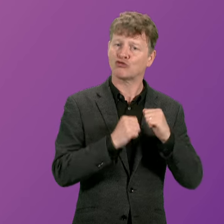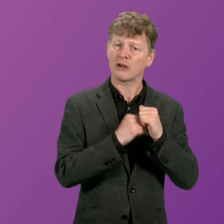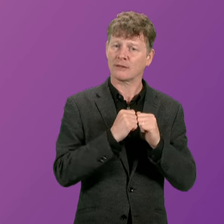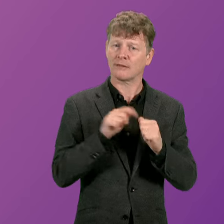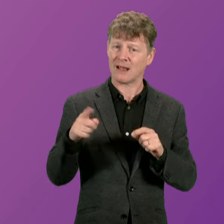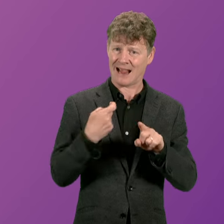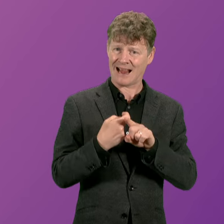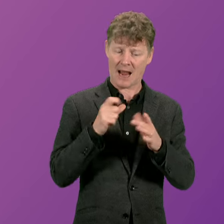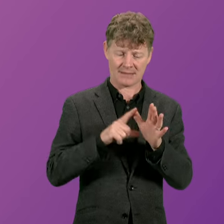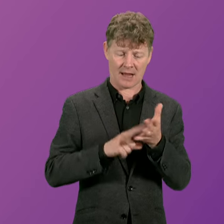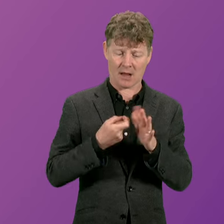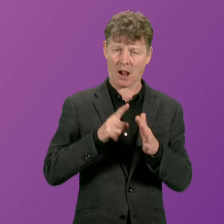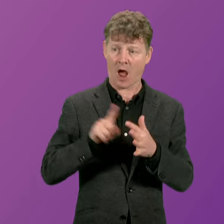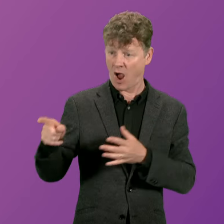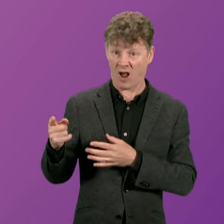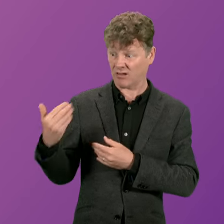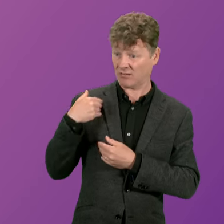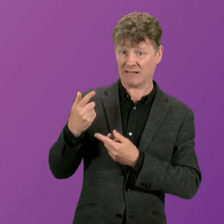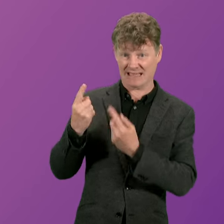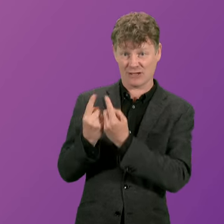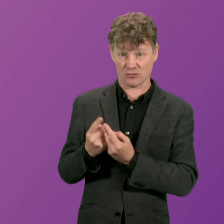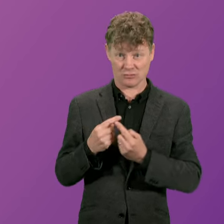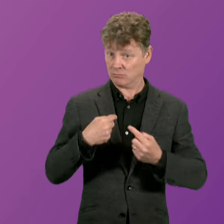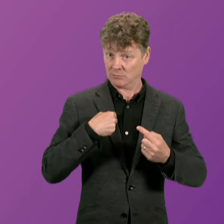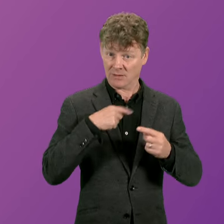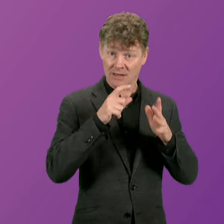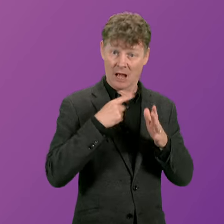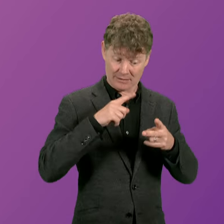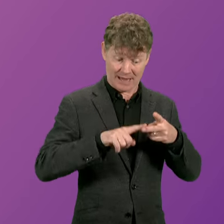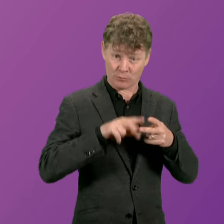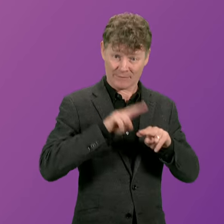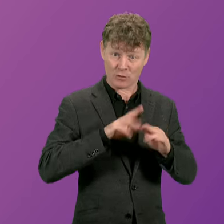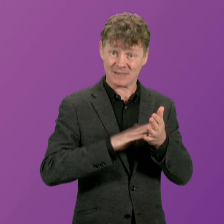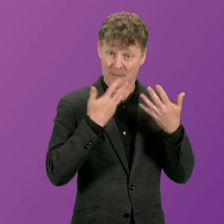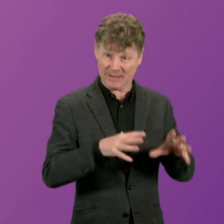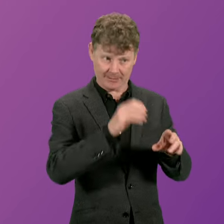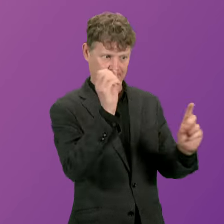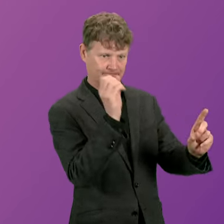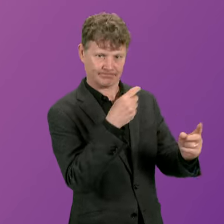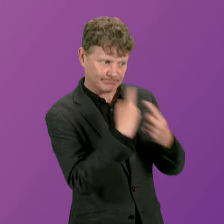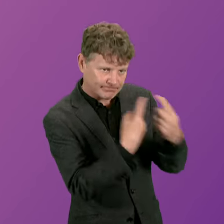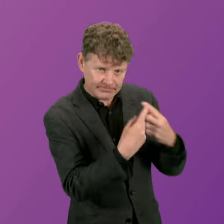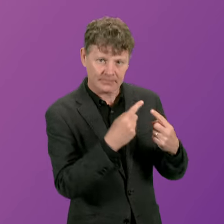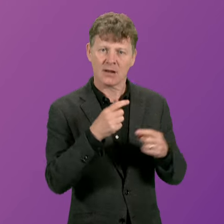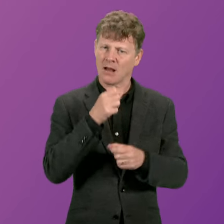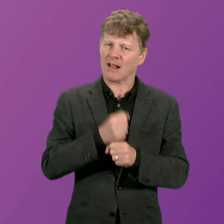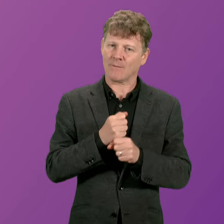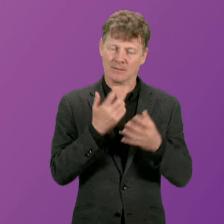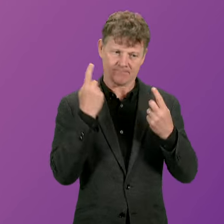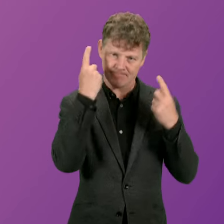were raised directly with the Deputy First Minister and are being considered within Government. We will come to a conclusion on those important issues as soon as possible.